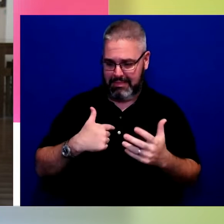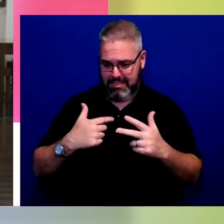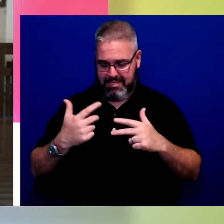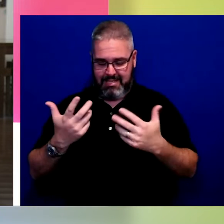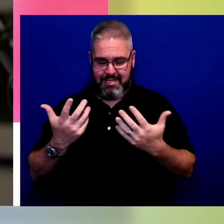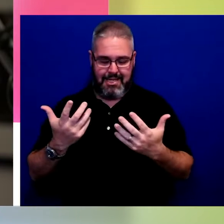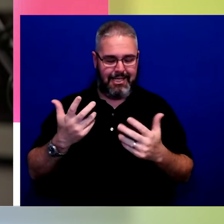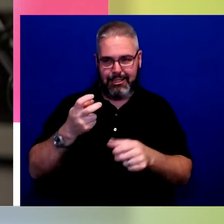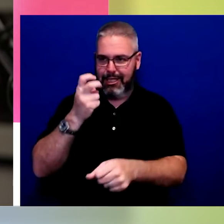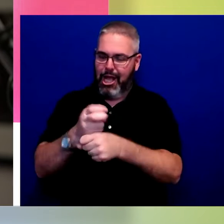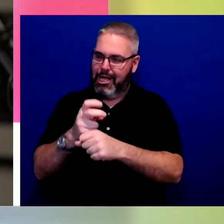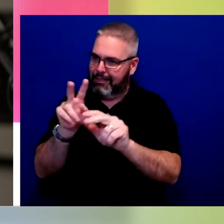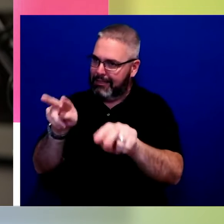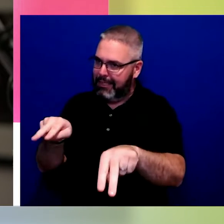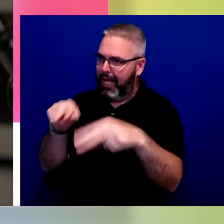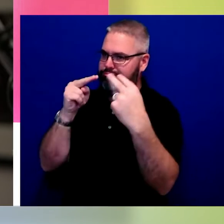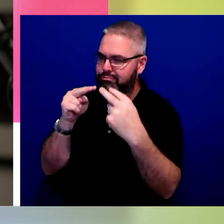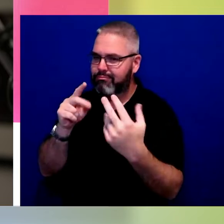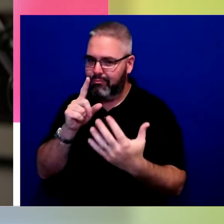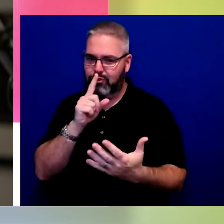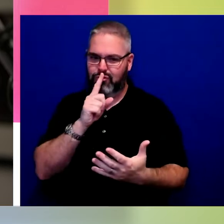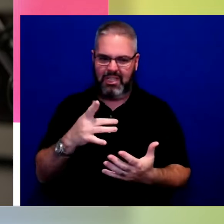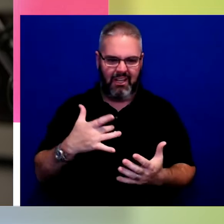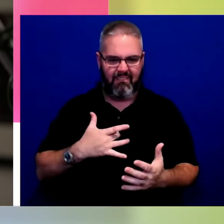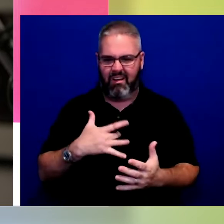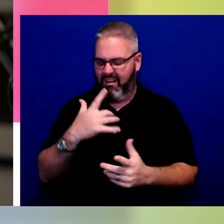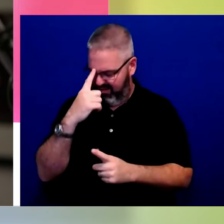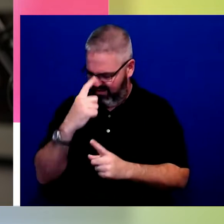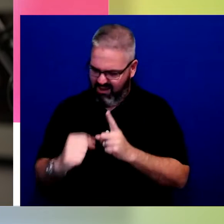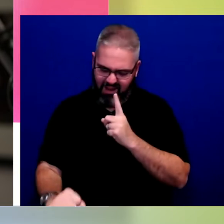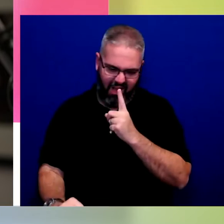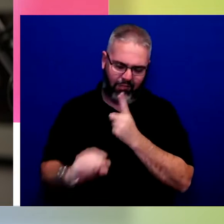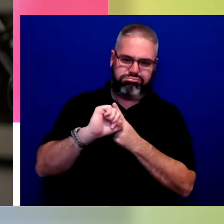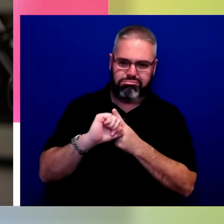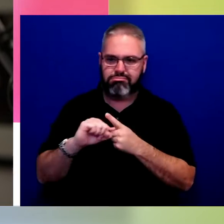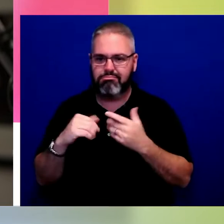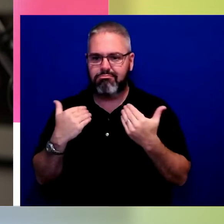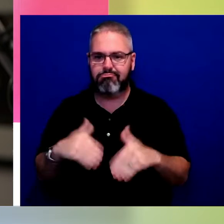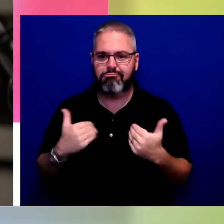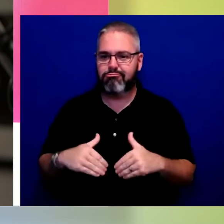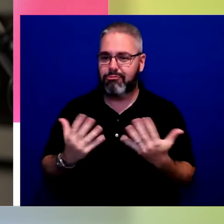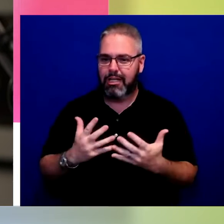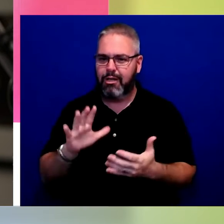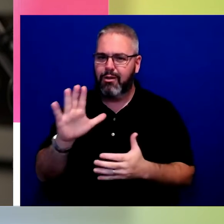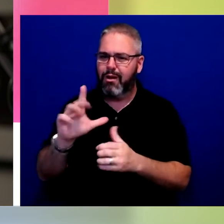but you hit me for six with this book. The commitment to your family, the community,